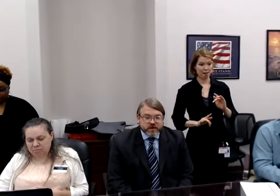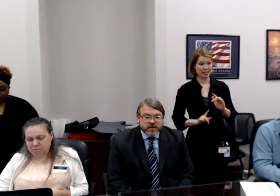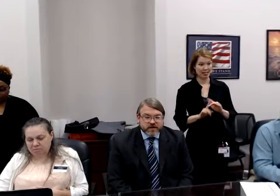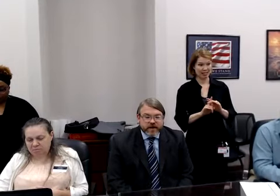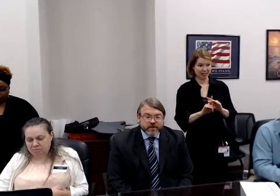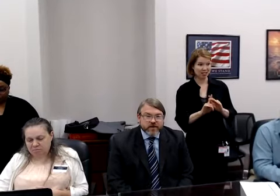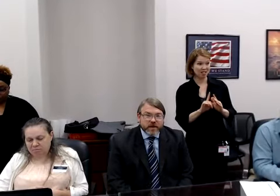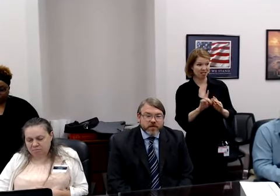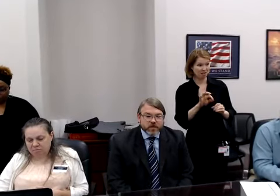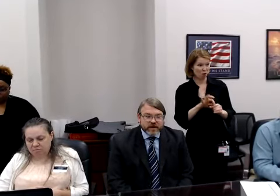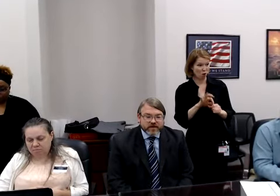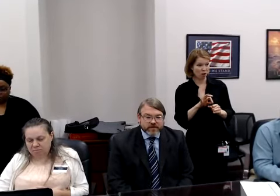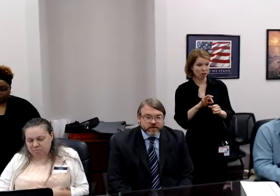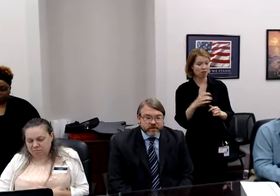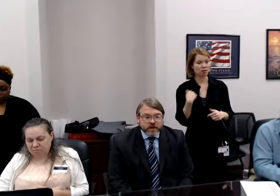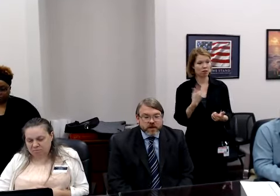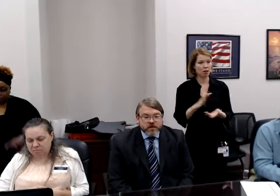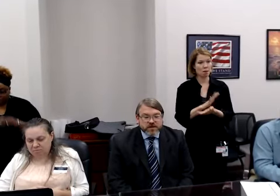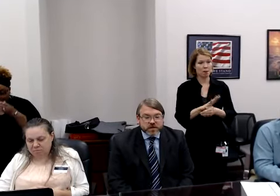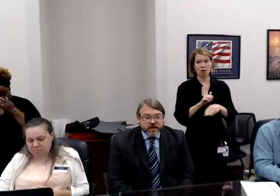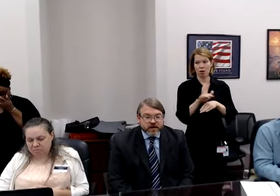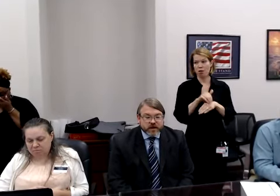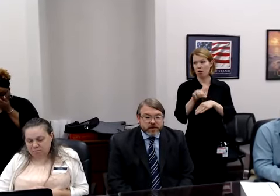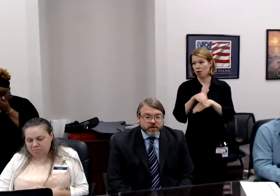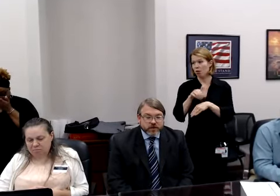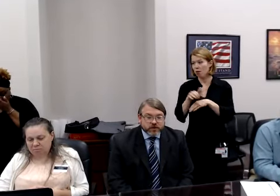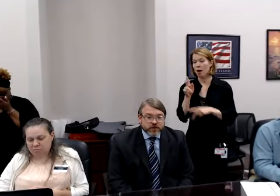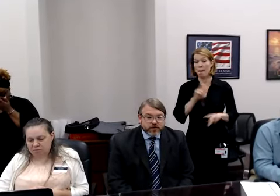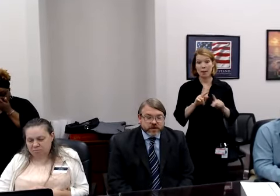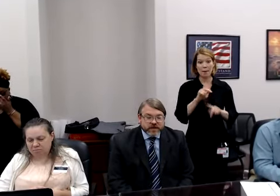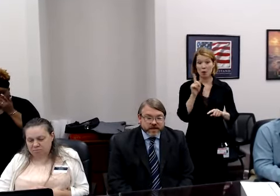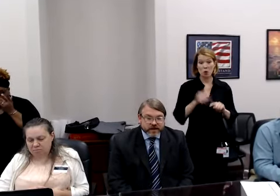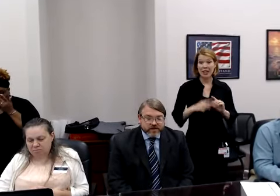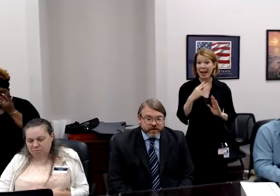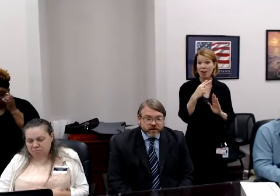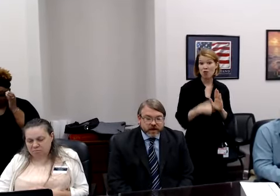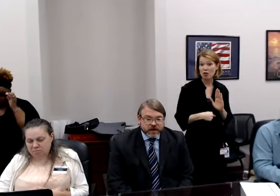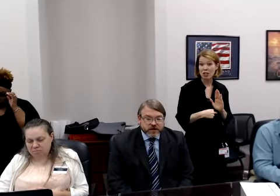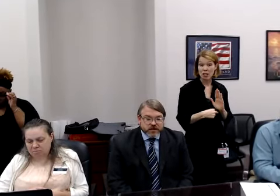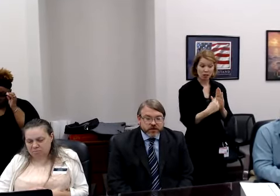has been entirely paper based. Which meant that people who couldn't read text on a page